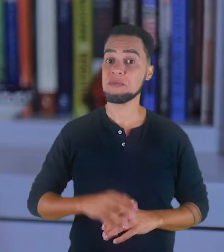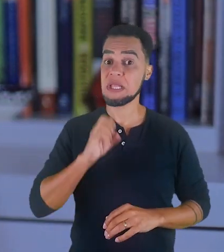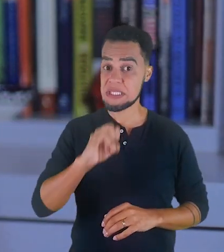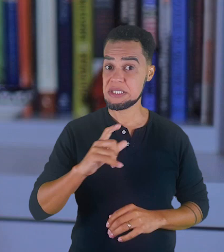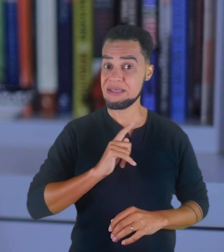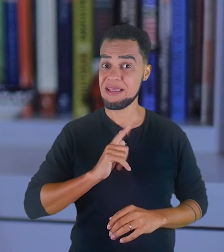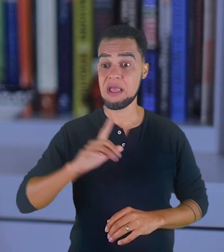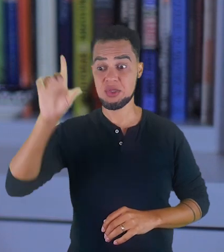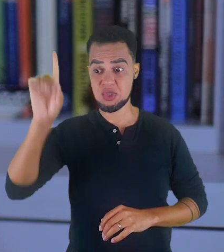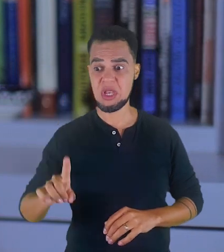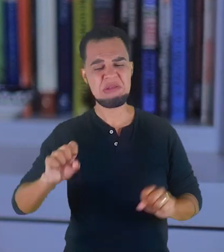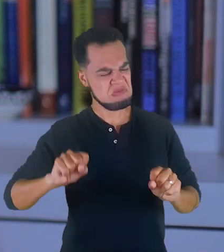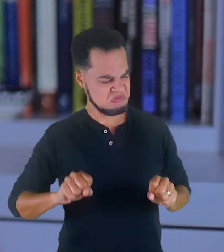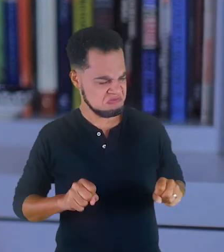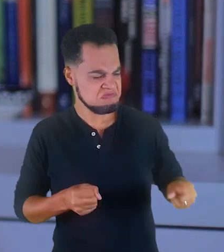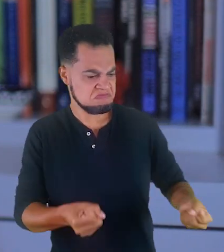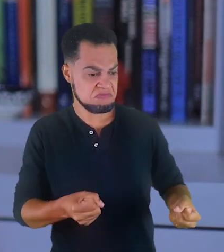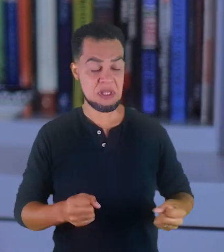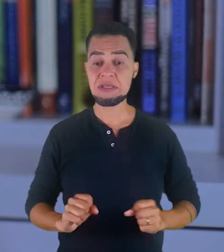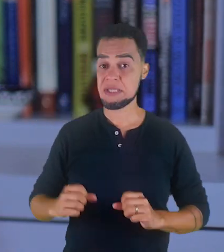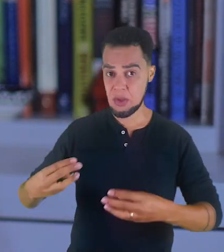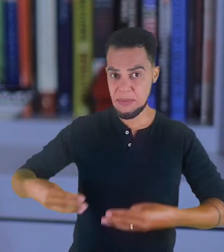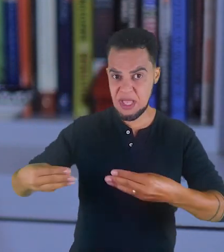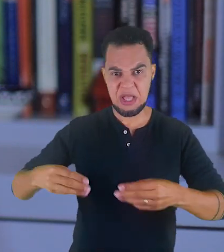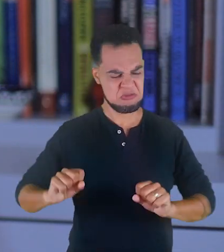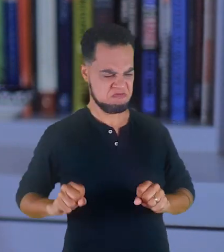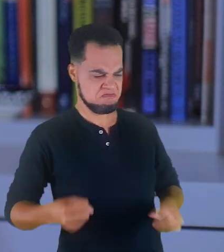So if the Right will oppose it, if the market is will oppose it,